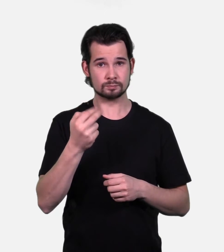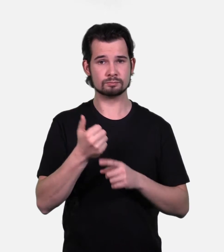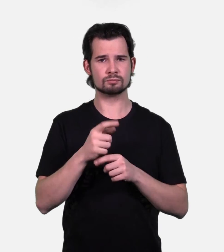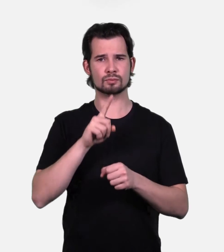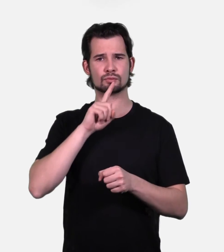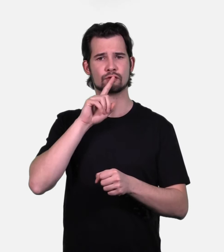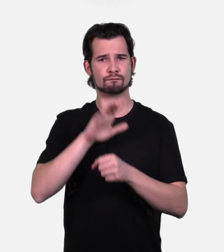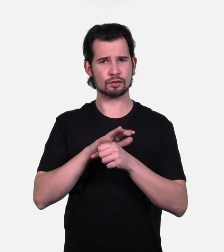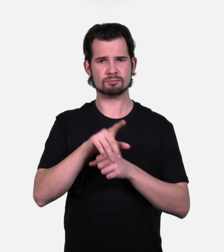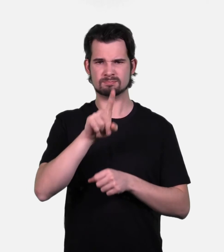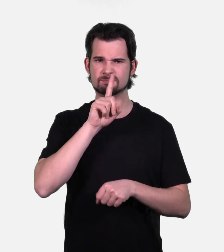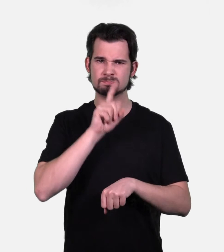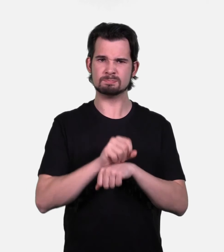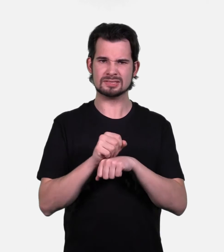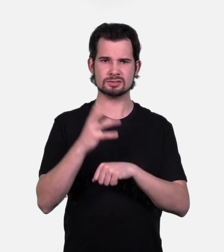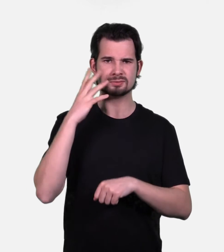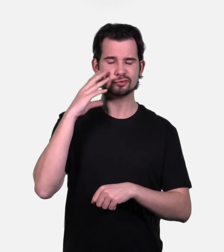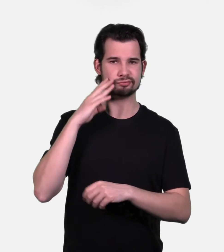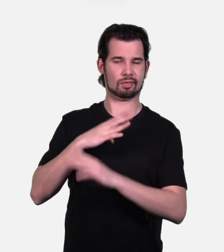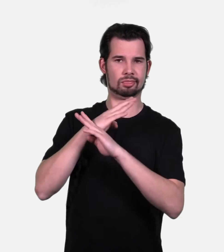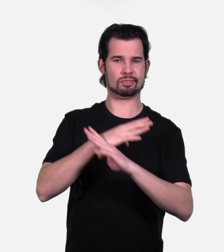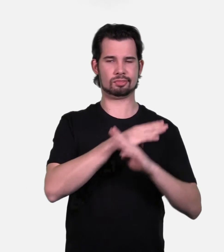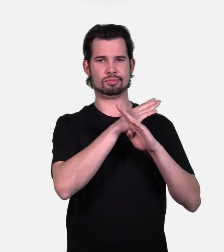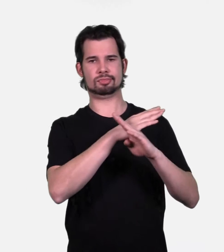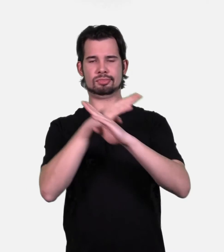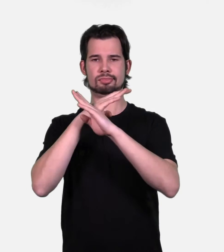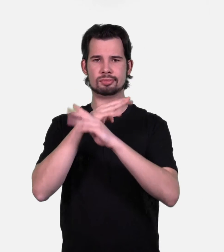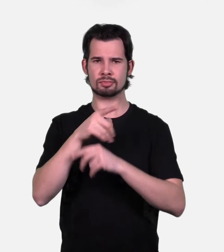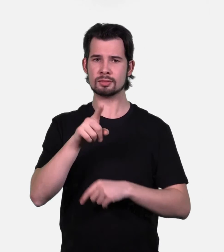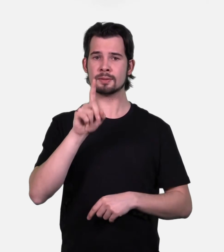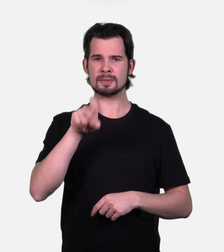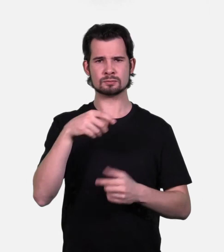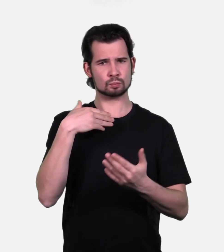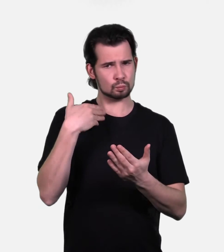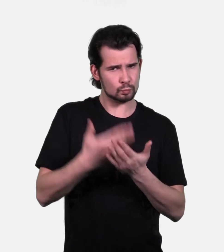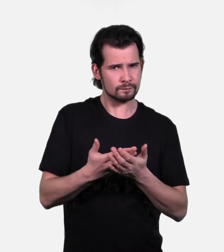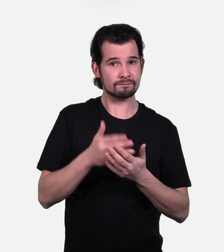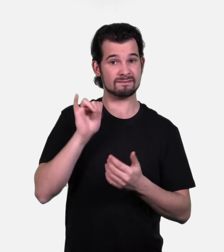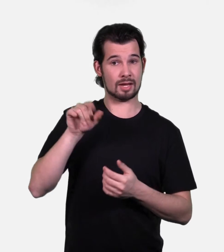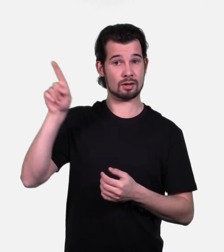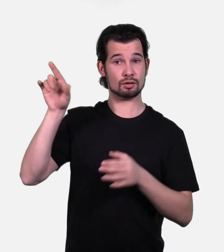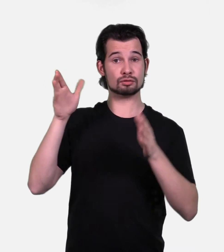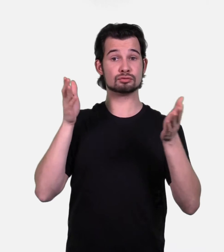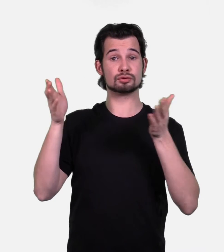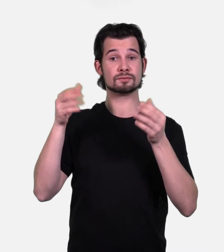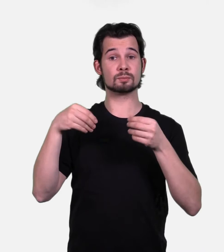Establish that you have experienced an obstacle. You have to prove that you were denied